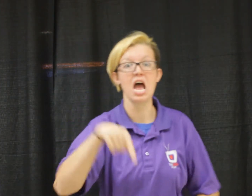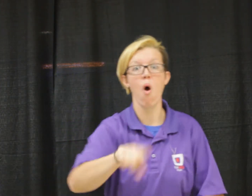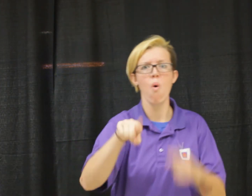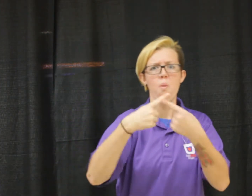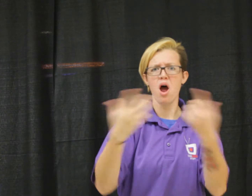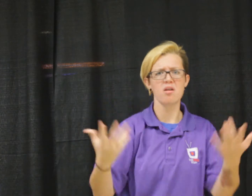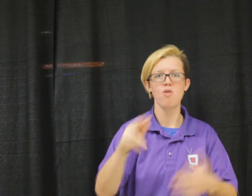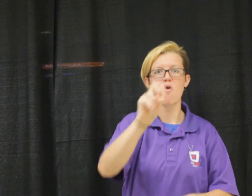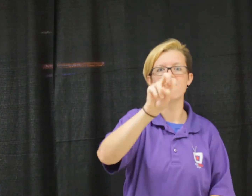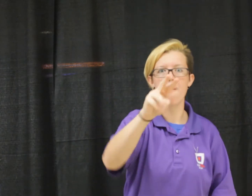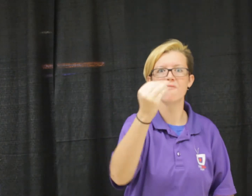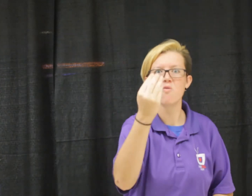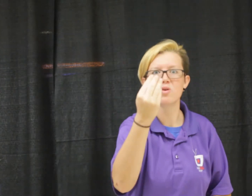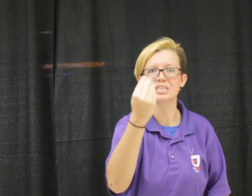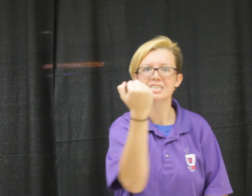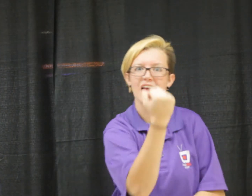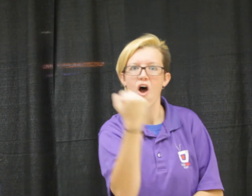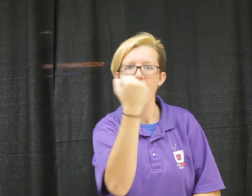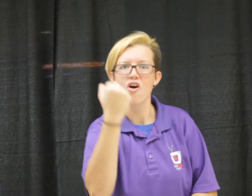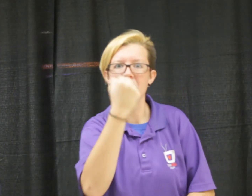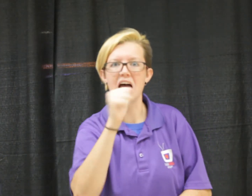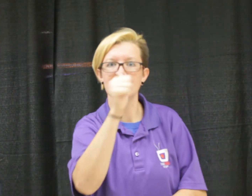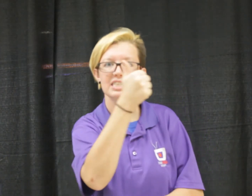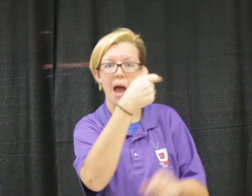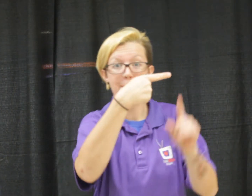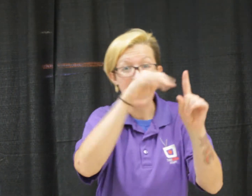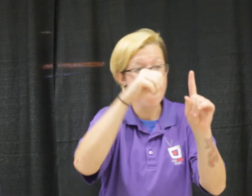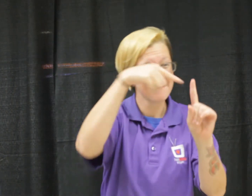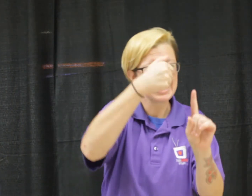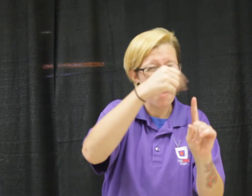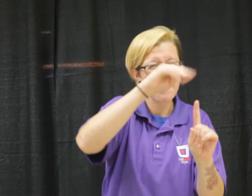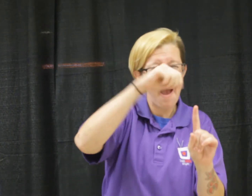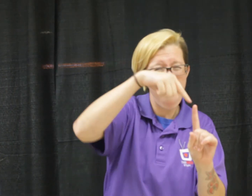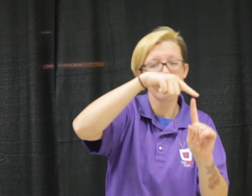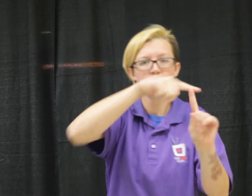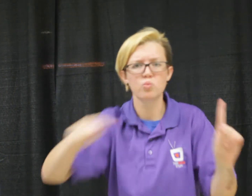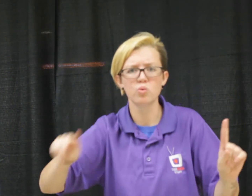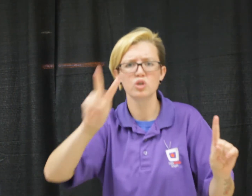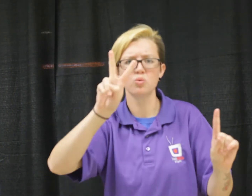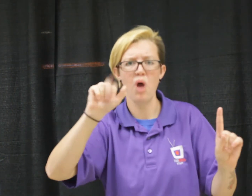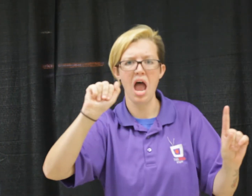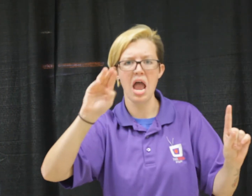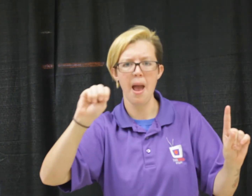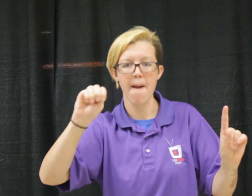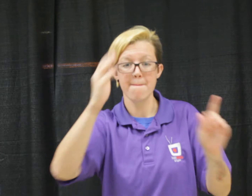on Saturday, November 14, 2015 from 10:00PM to 2:00AM.